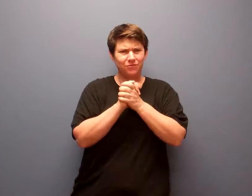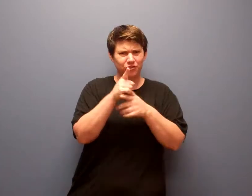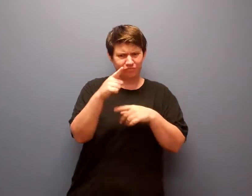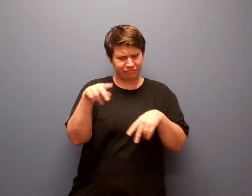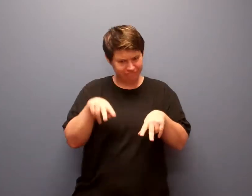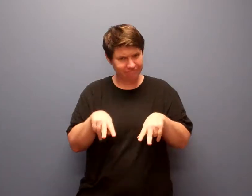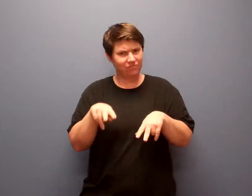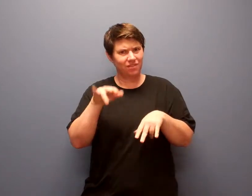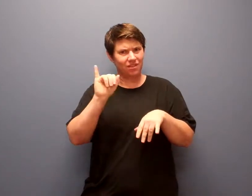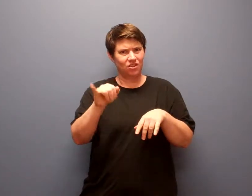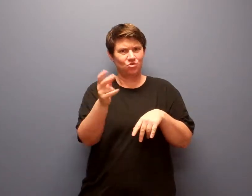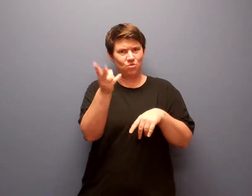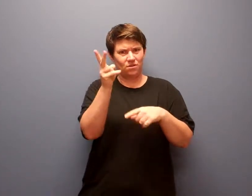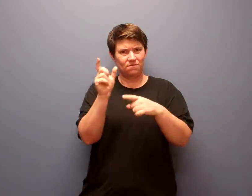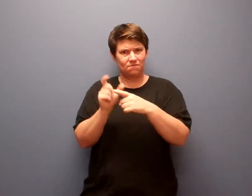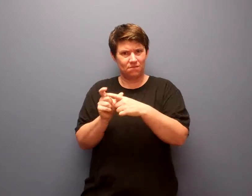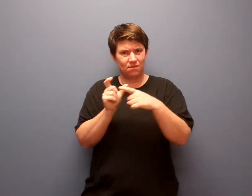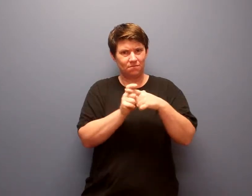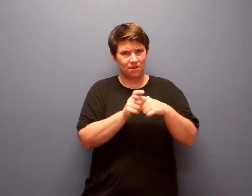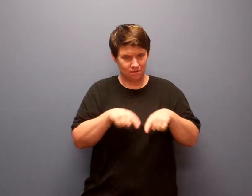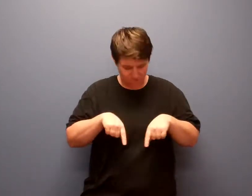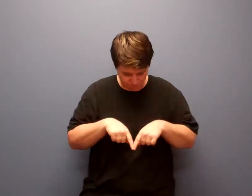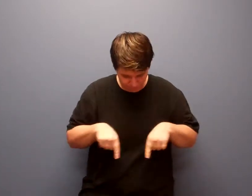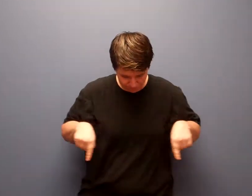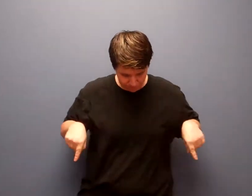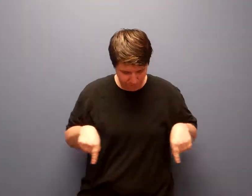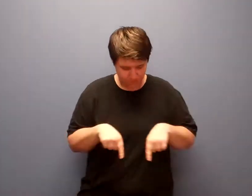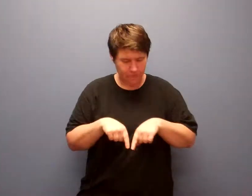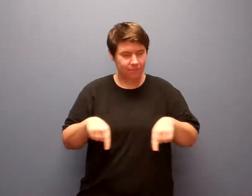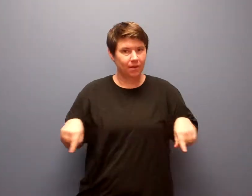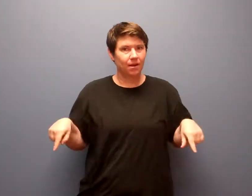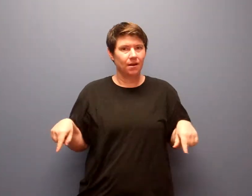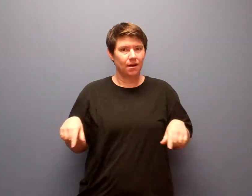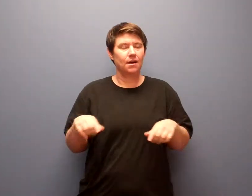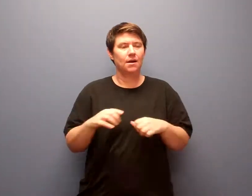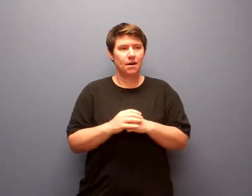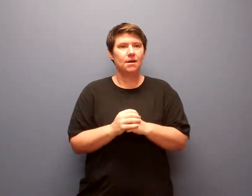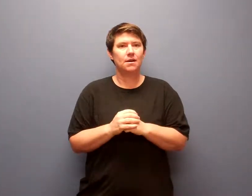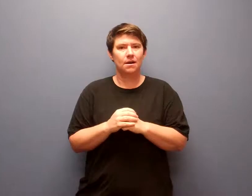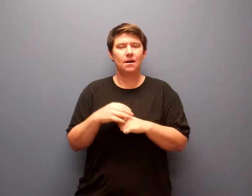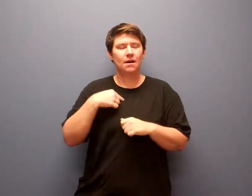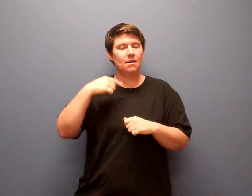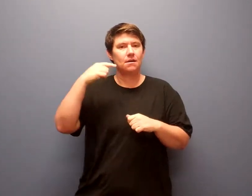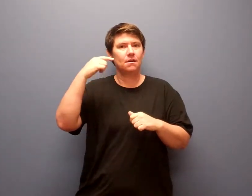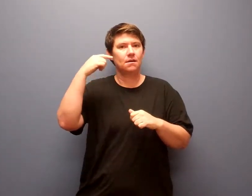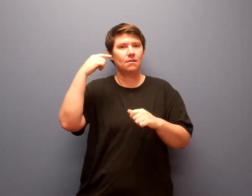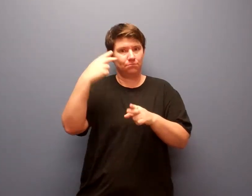In this slide, we will look at the two vocabulary terms you see below- input and output.